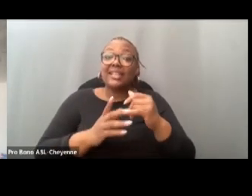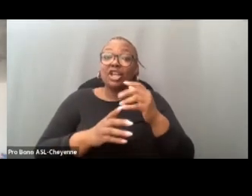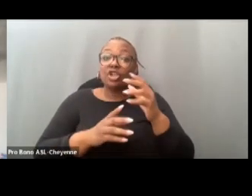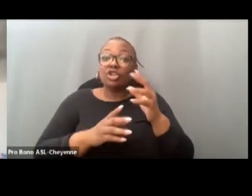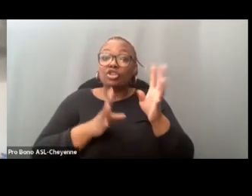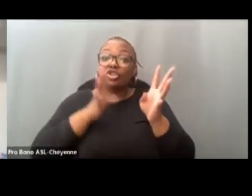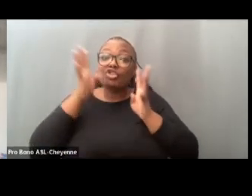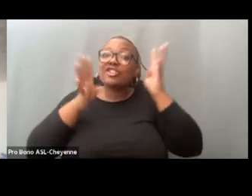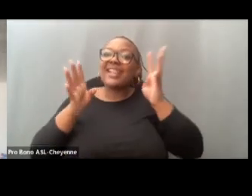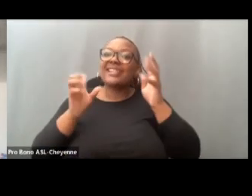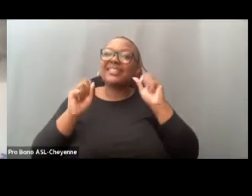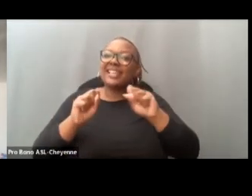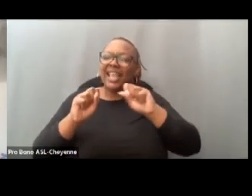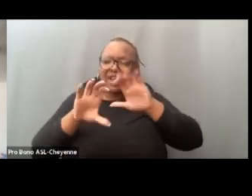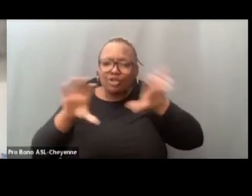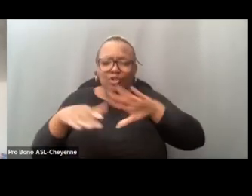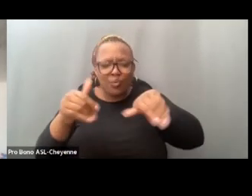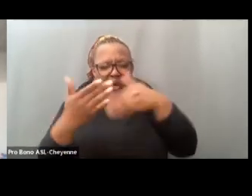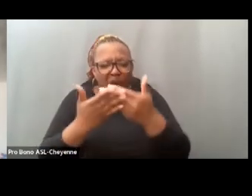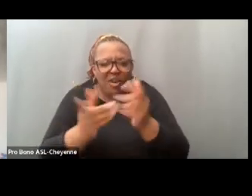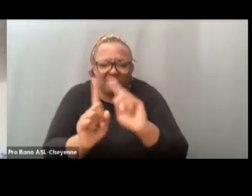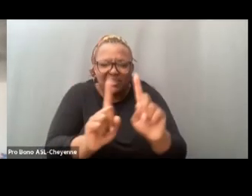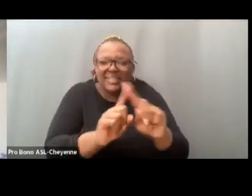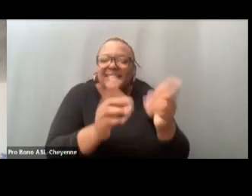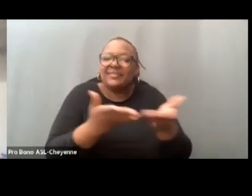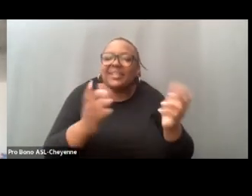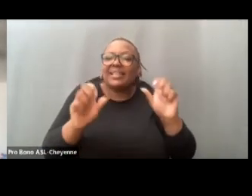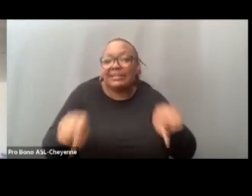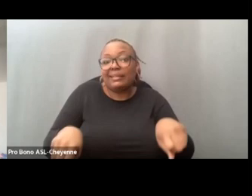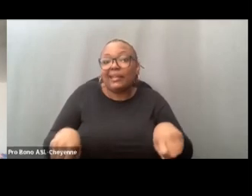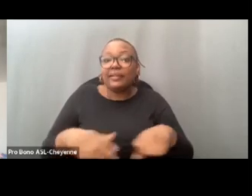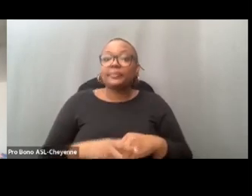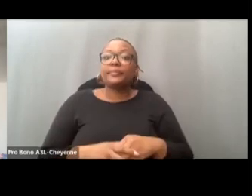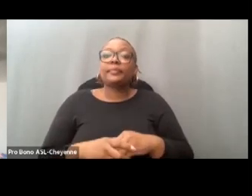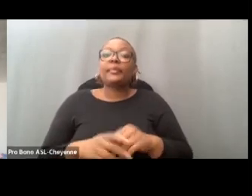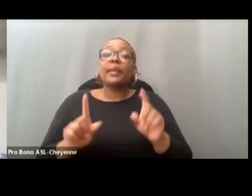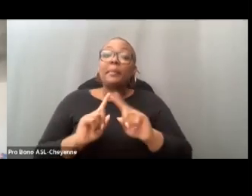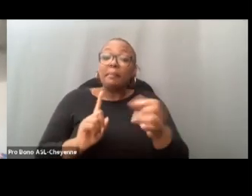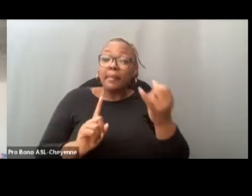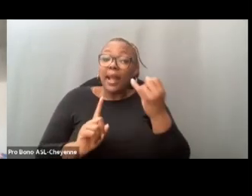can do all these things, but I think it will happen